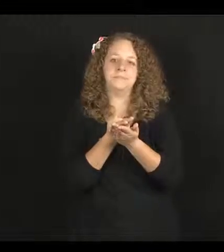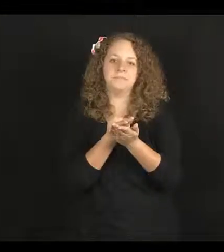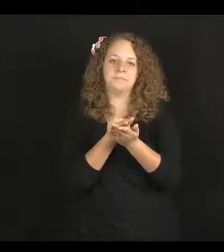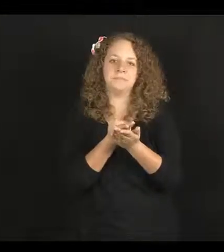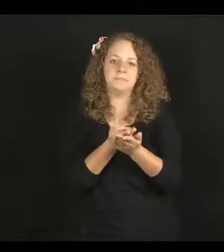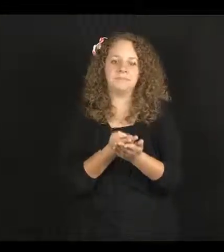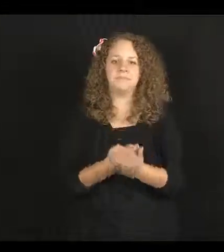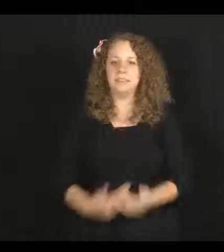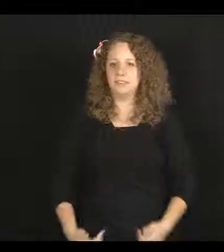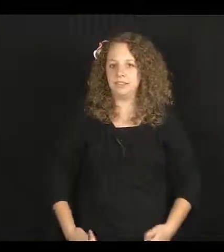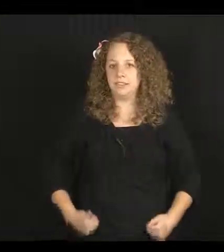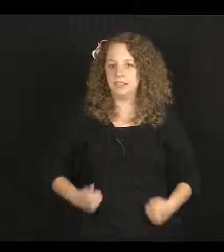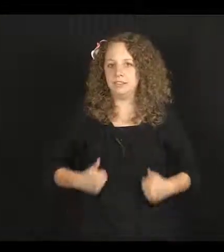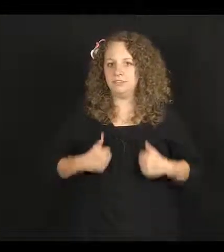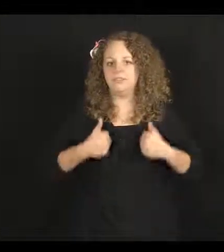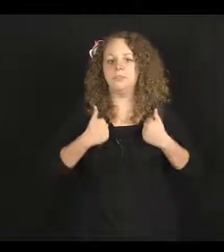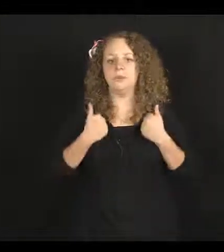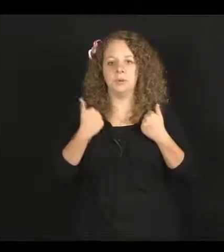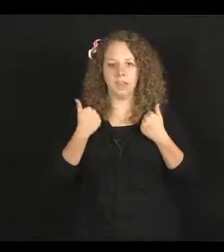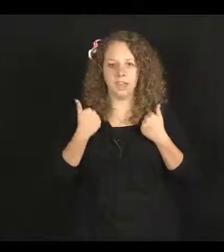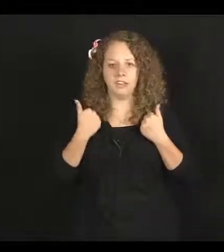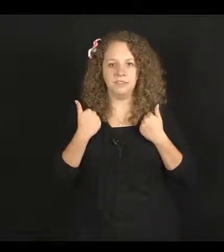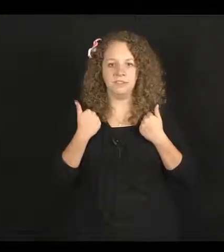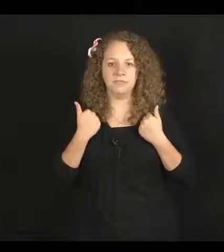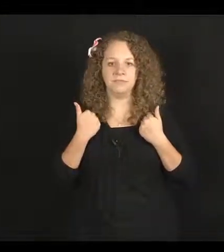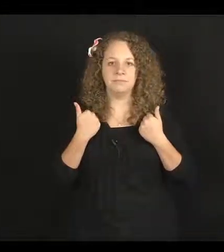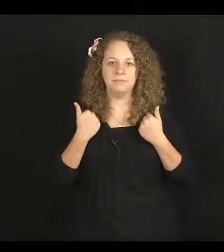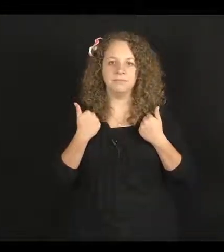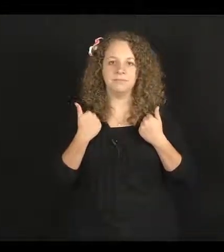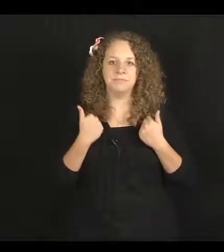LIVE or LIFE